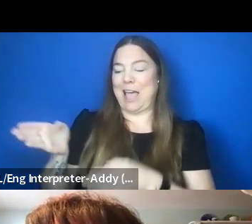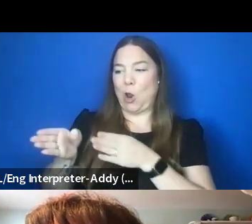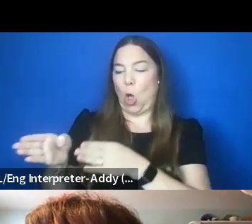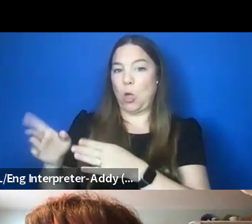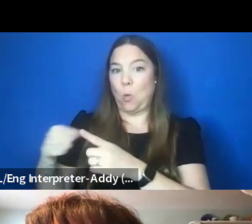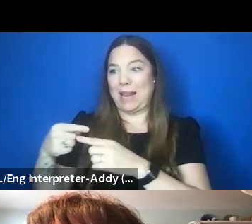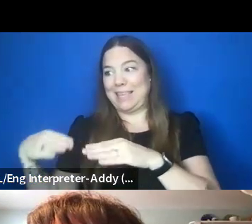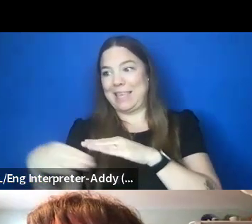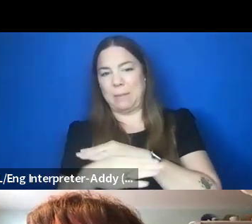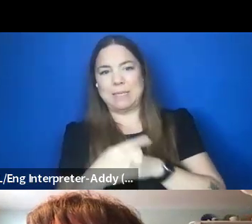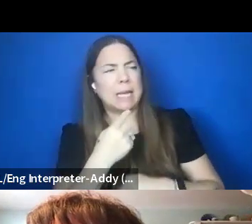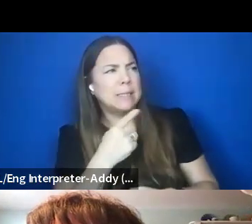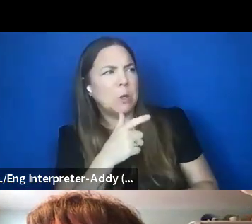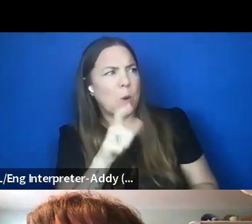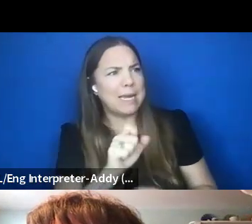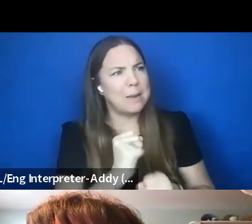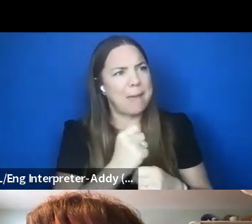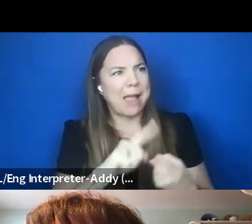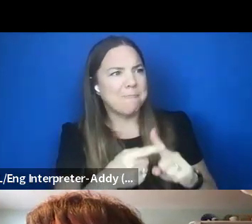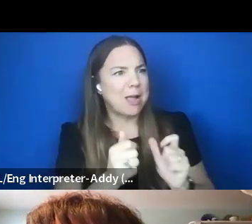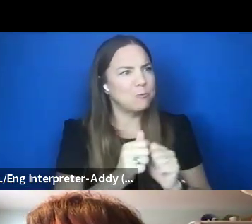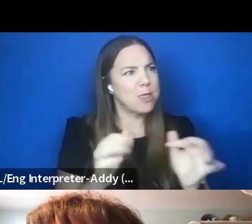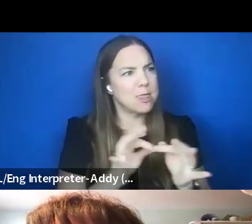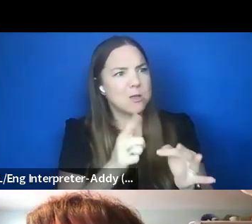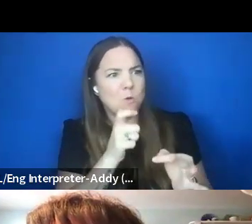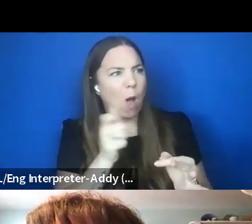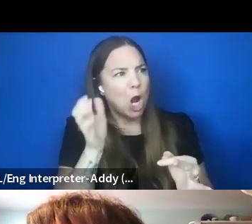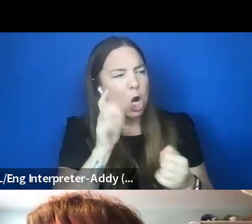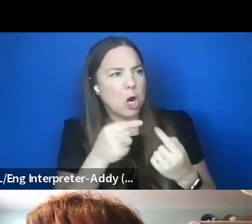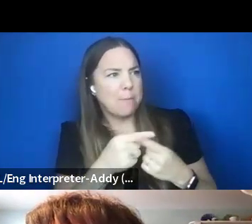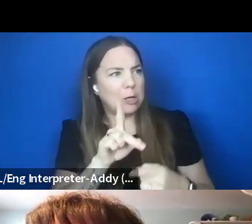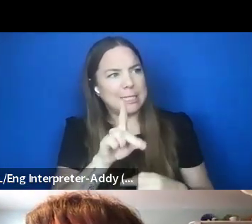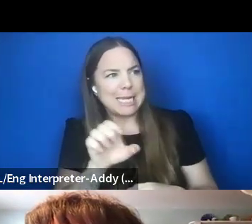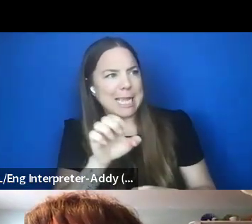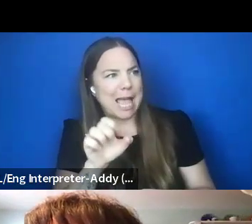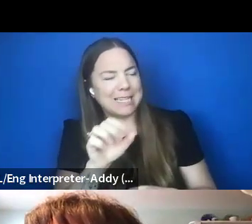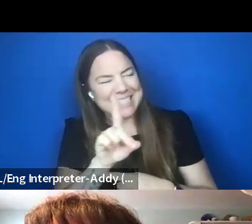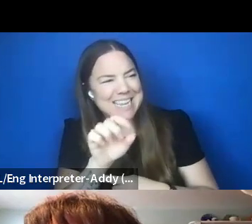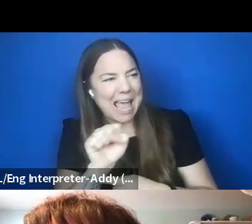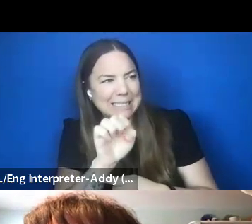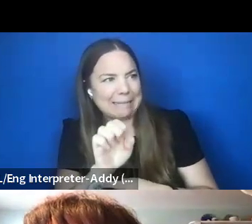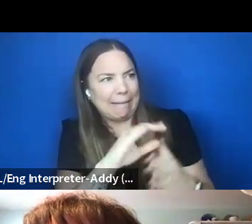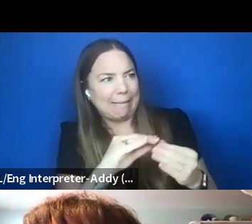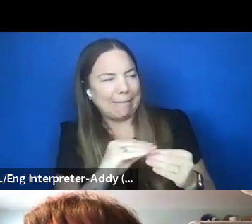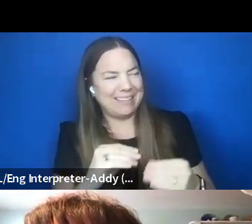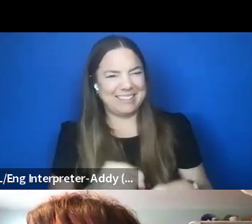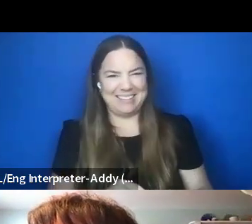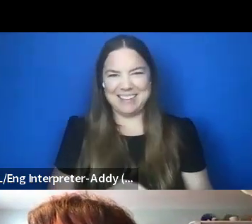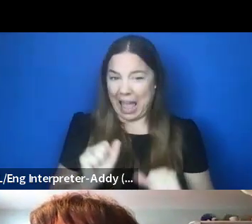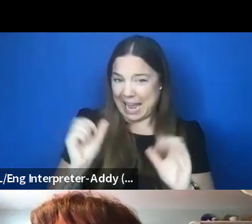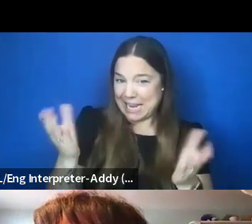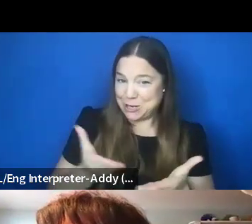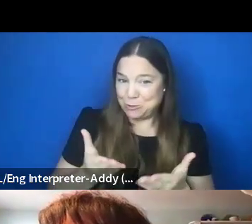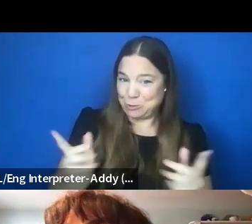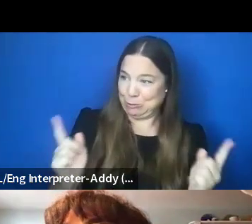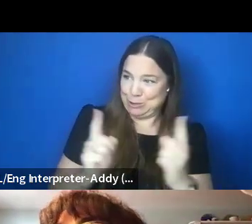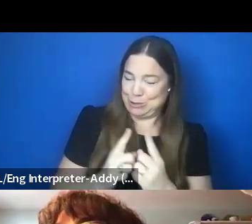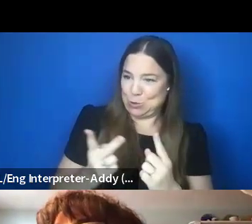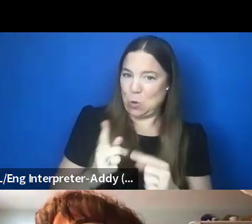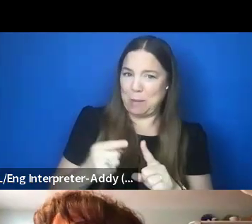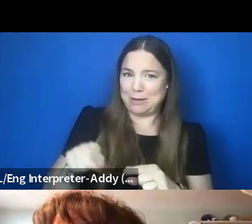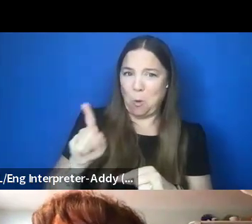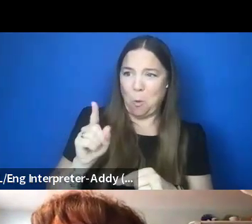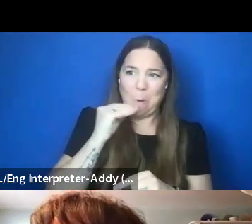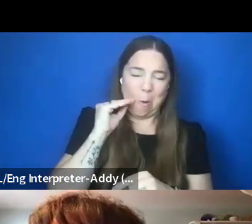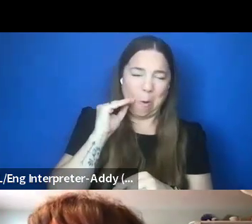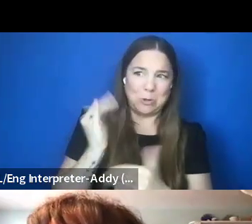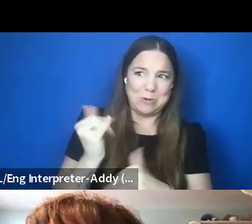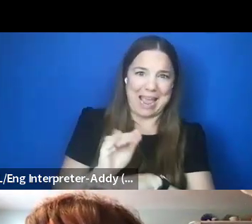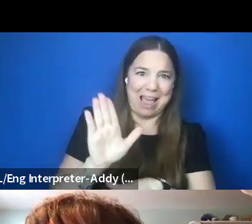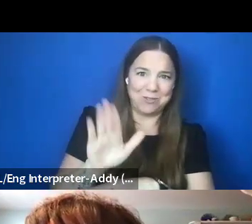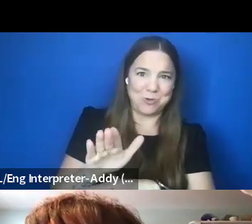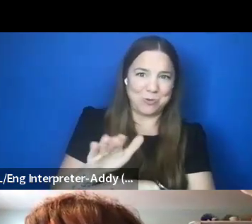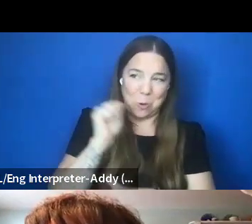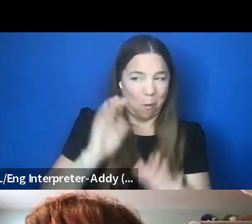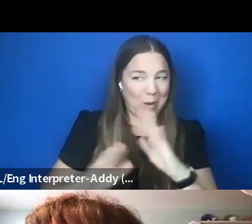Brooke Wilson: so, who do I need to make friends with cause? I heard what they were saying about the Dsc's. So I was like, well, I can introduce you to these folks, but they're gonna go home this afternoon, so you won't have to worry about it. So